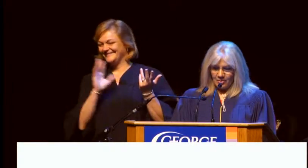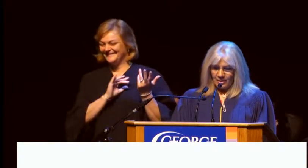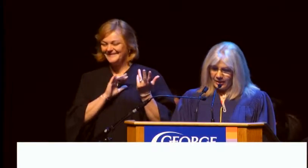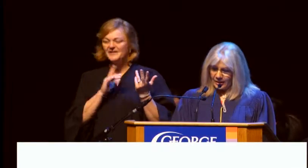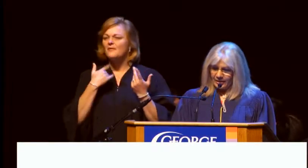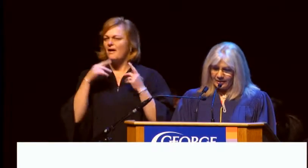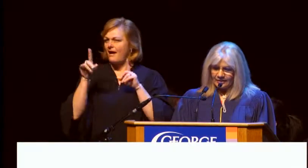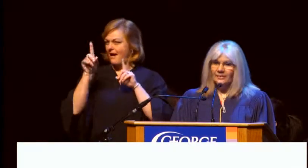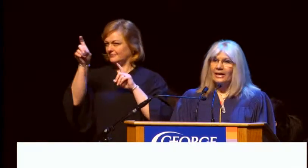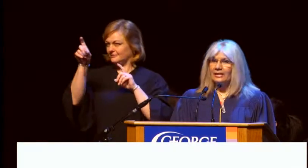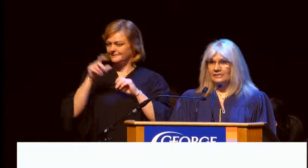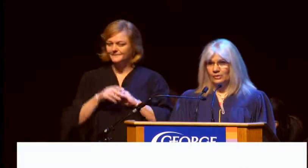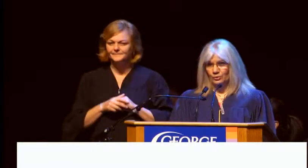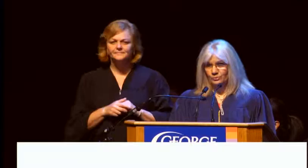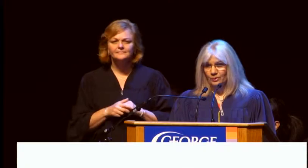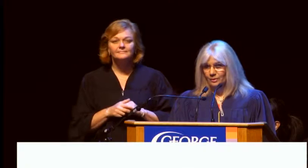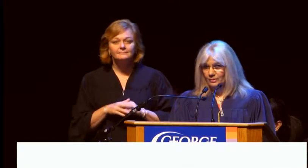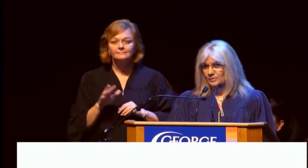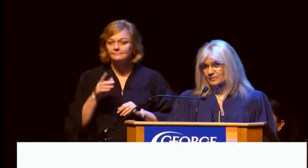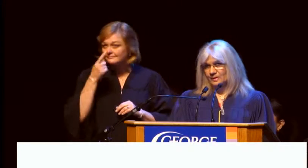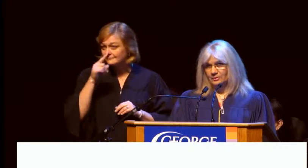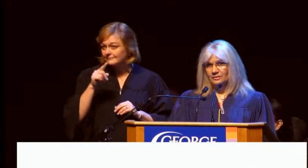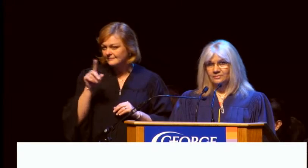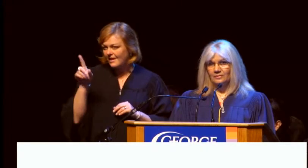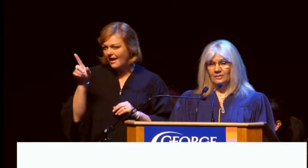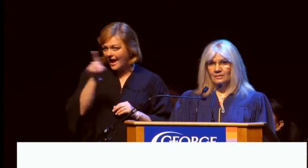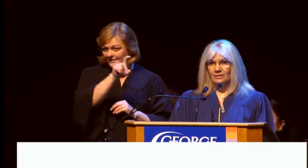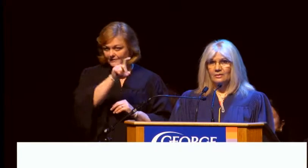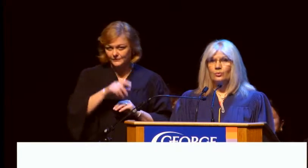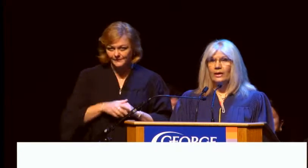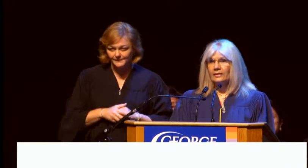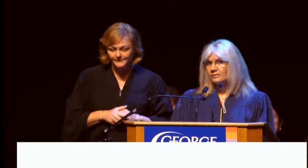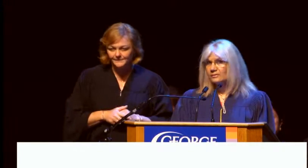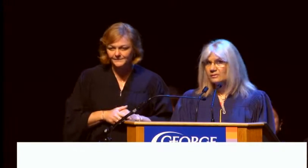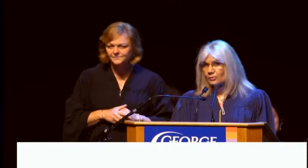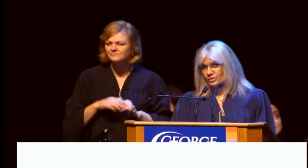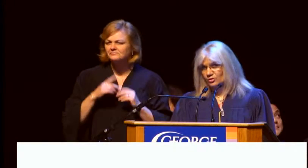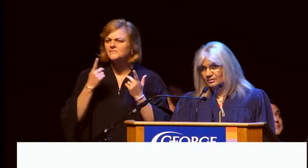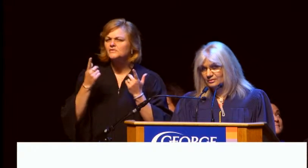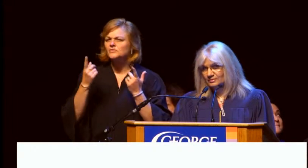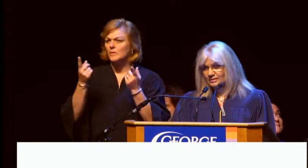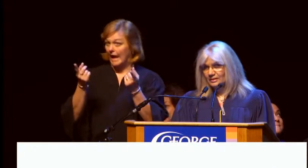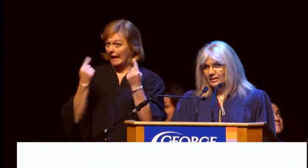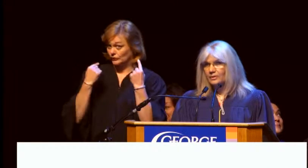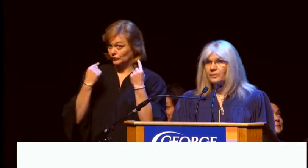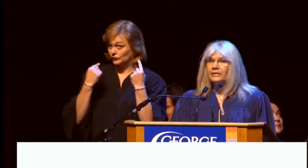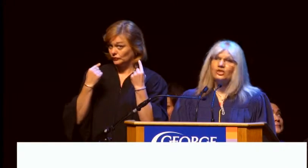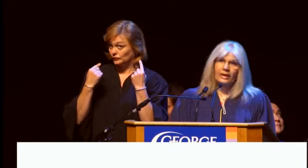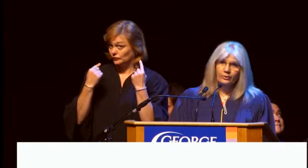MAY I ASK YOU ALL THOSE ASSEMBLED TO ANSWER THIS QUESTION AND PLEASE SHOUT IT